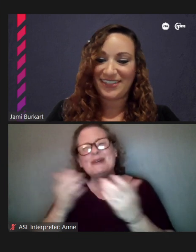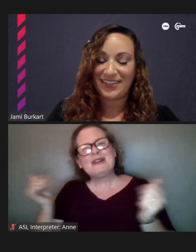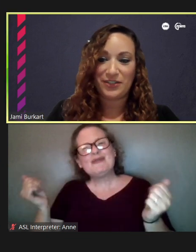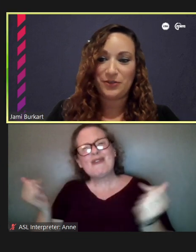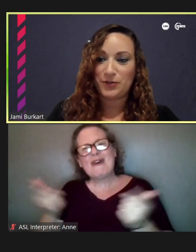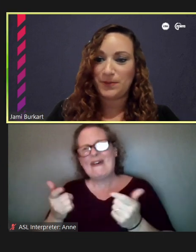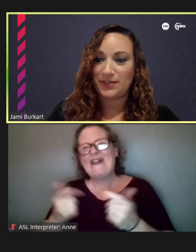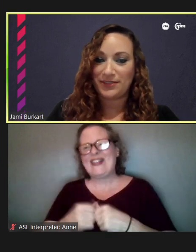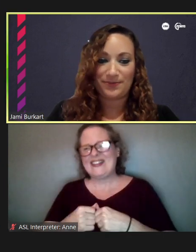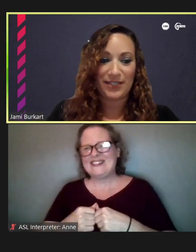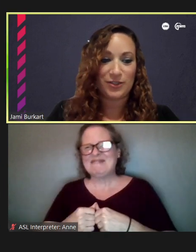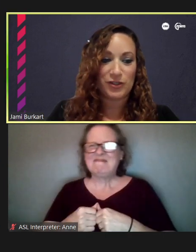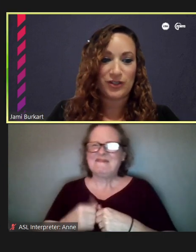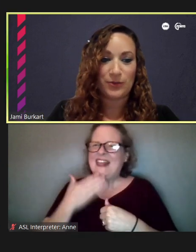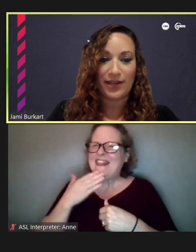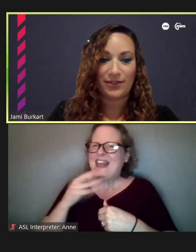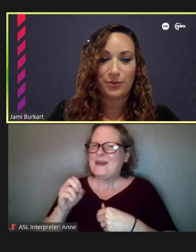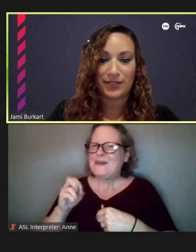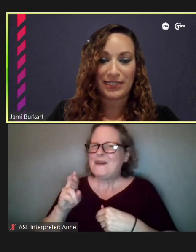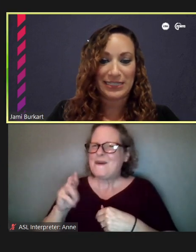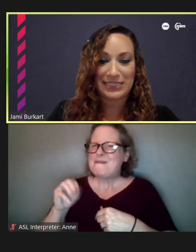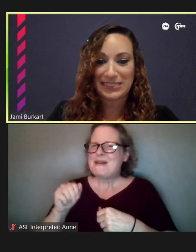Thank you, Norma -- making sure that we add grittiness.